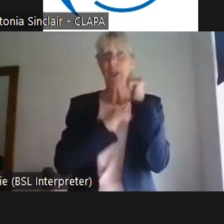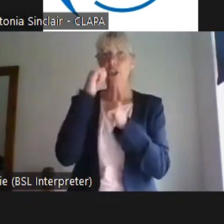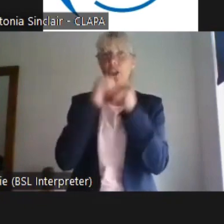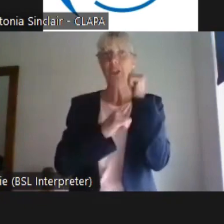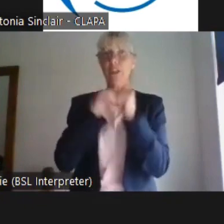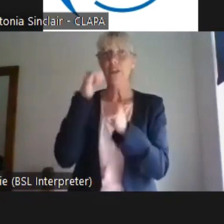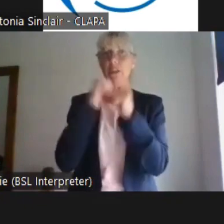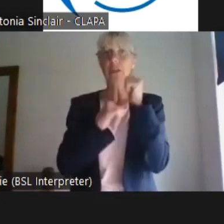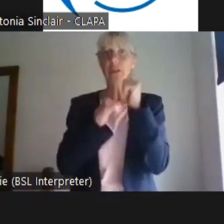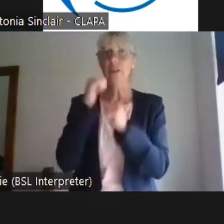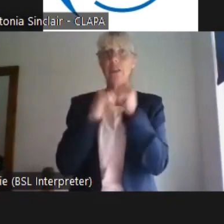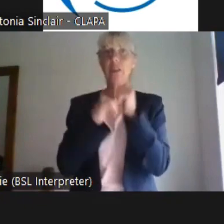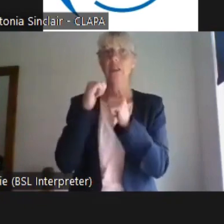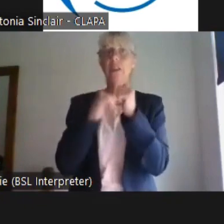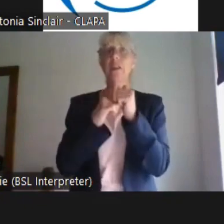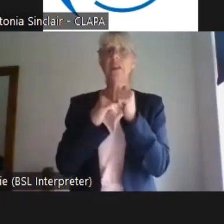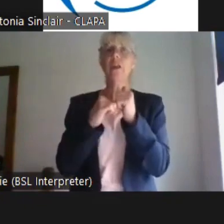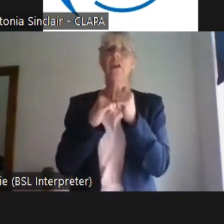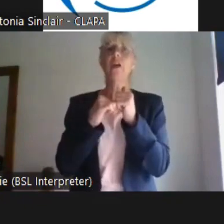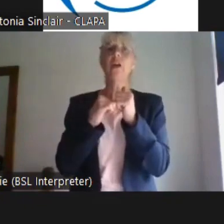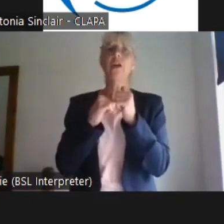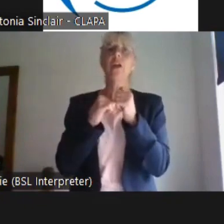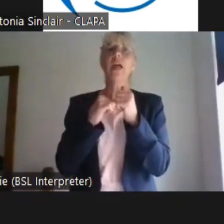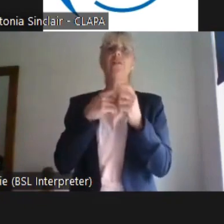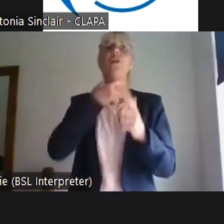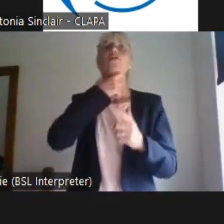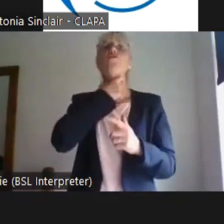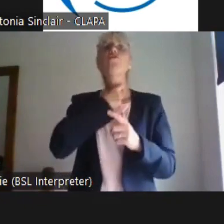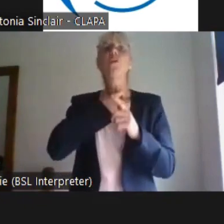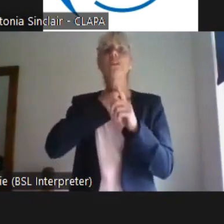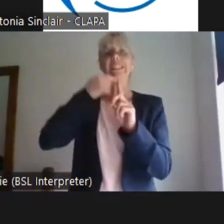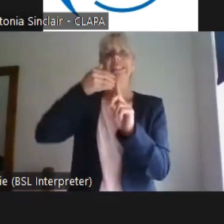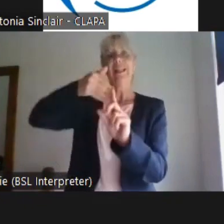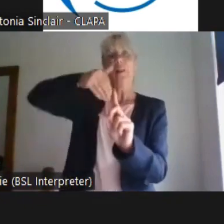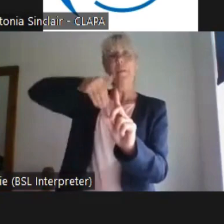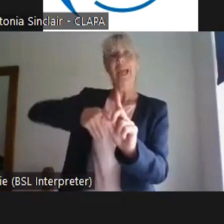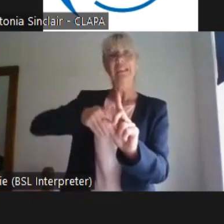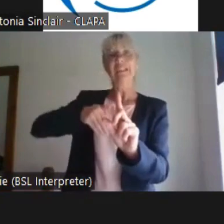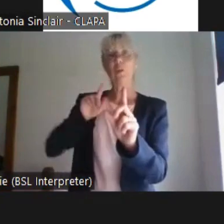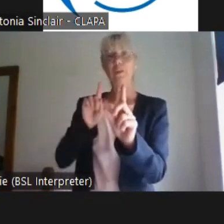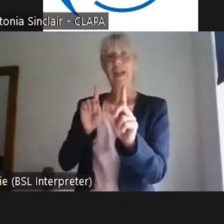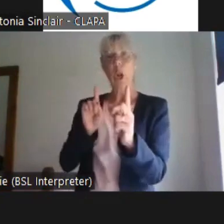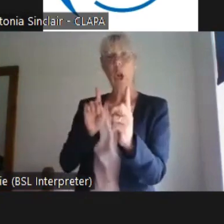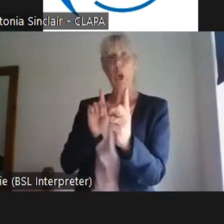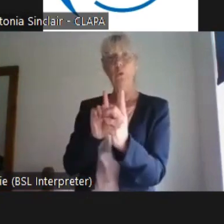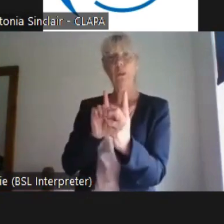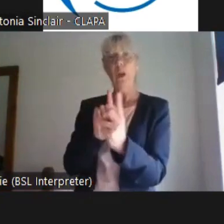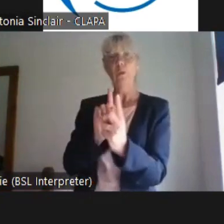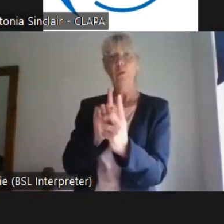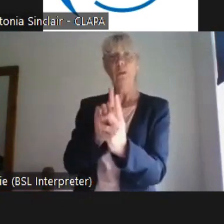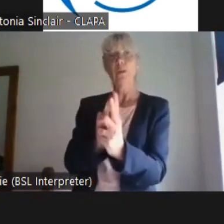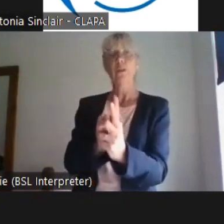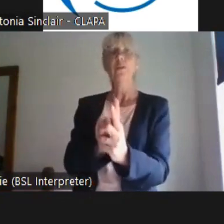the throat that are all in quite close proximity and so it's worth looking into and but certainly